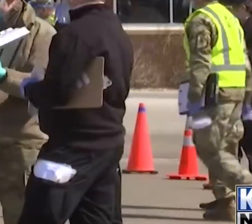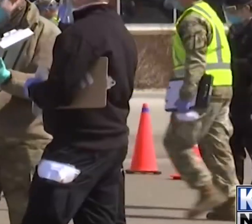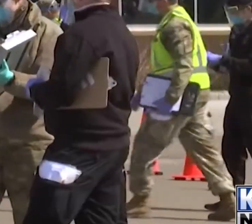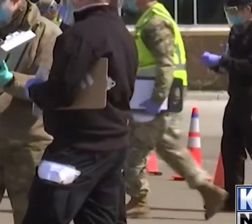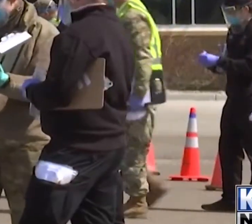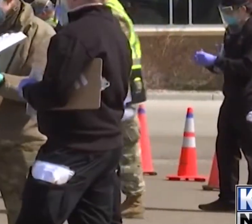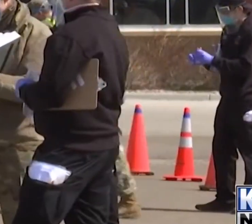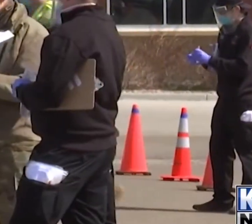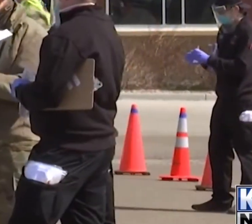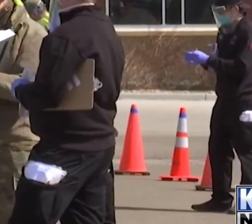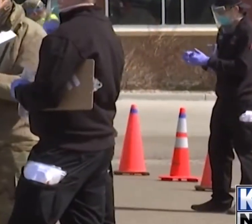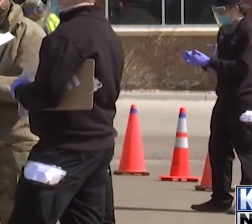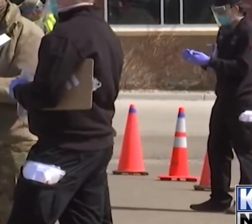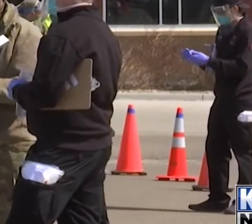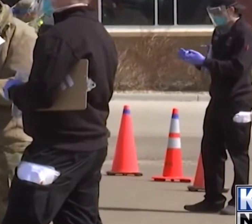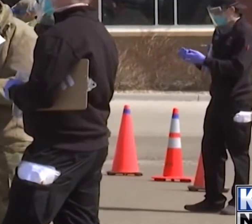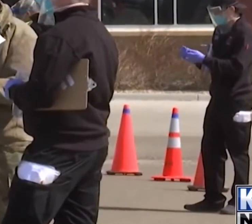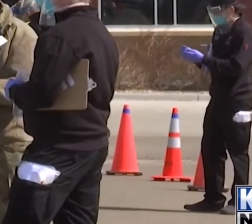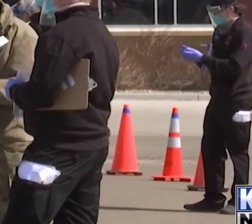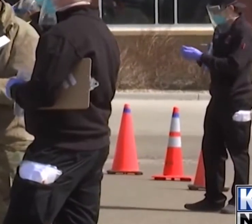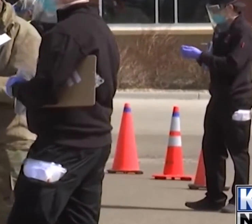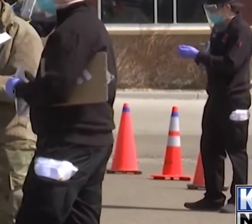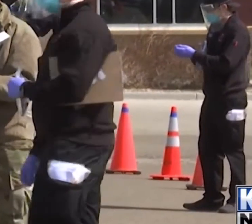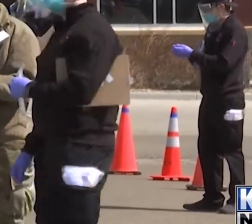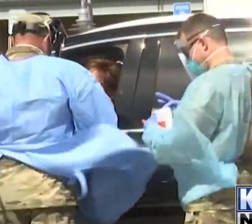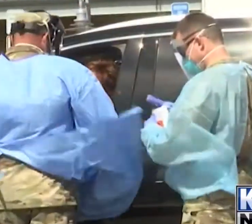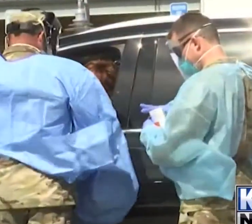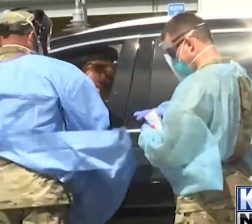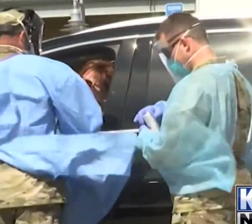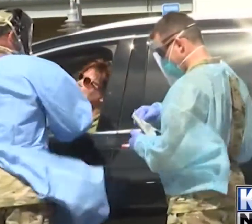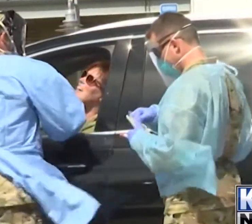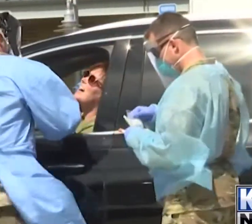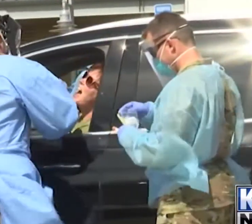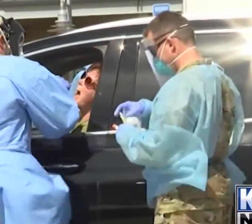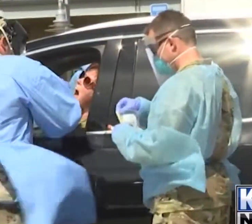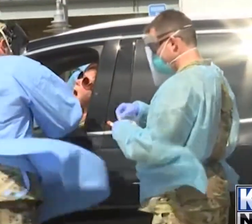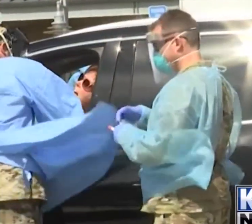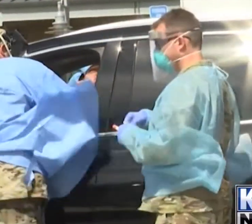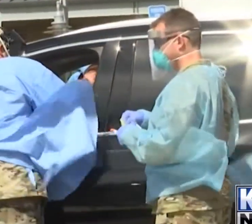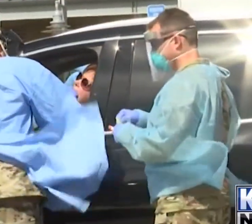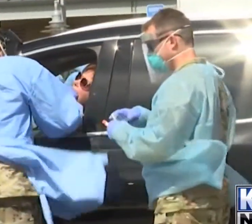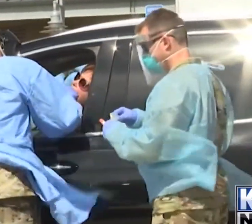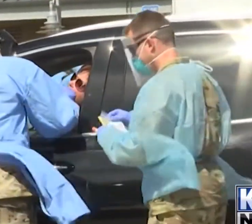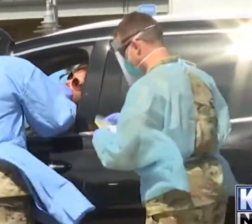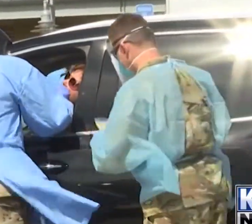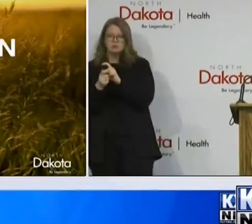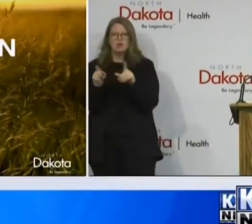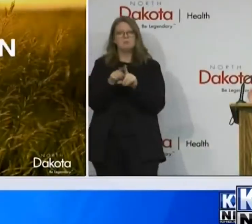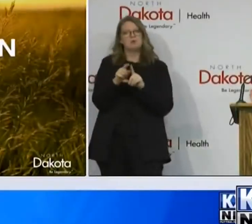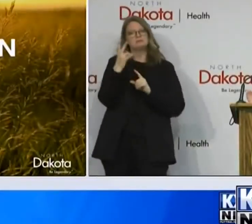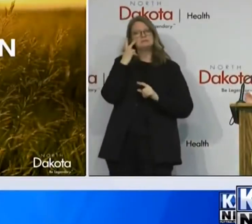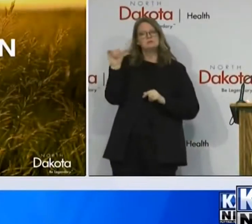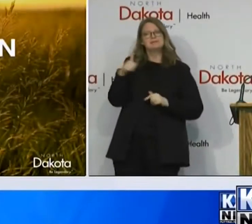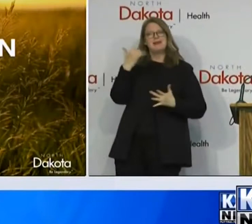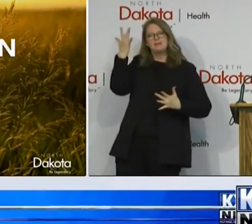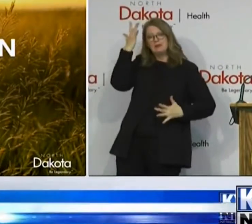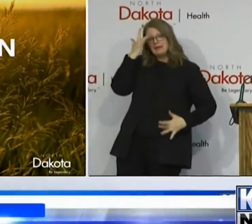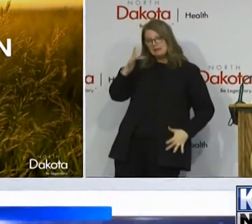YOU -- YOU HAVE THE CORONAVIRUS.. OR NOT. BUT IT, ALONE, CAN'T TELL YOU IF YOU'VE CONTRACTED A VARIANT. (DR. CHRISTIE MASSEN, PUBLIC HEALTH